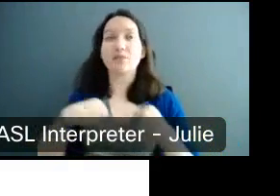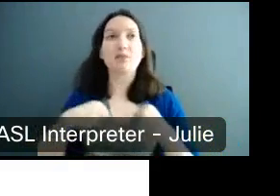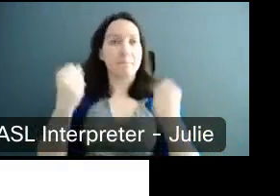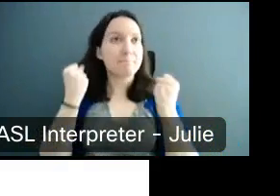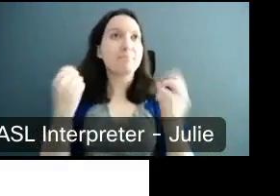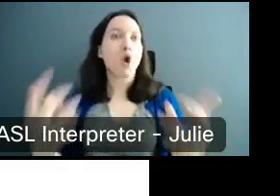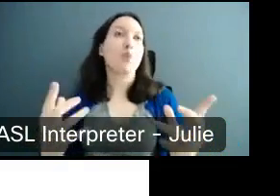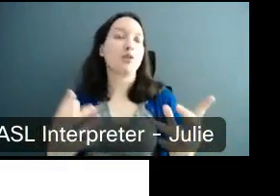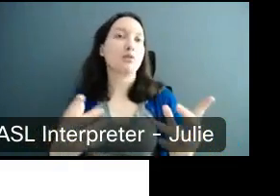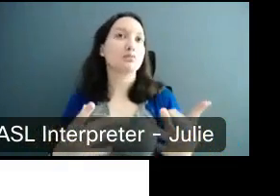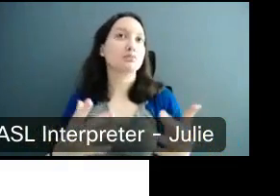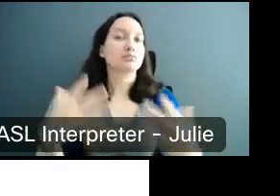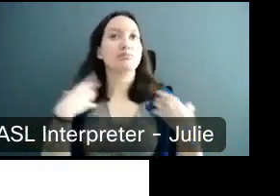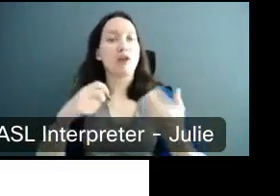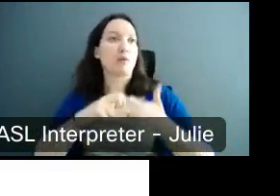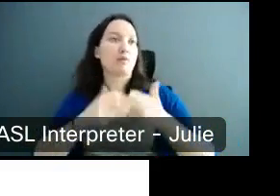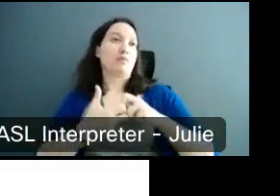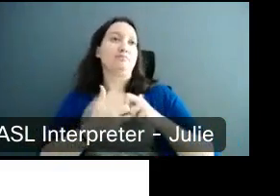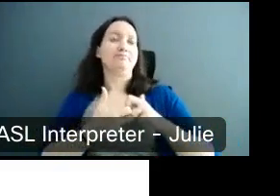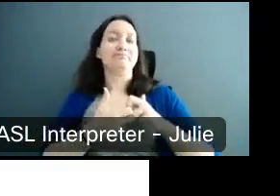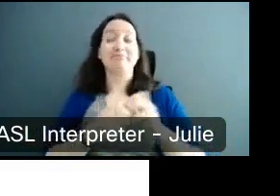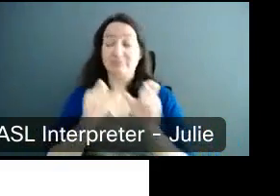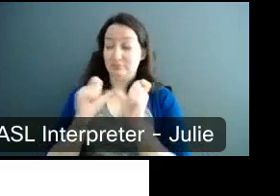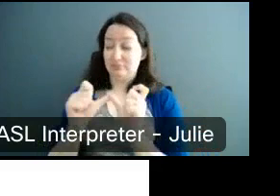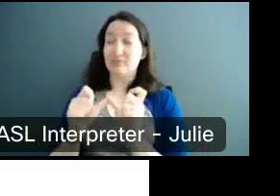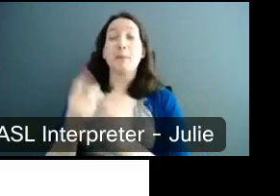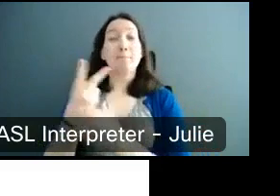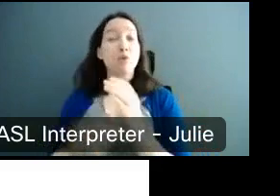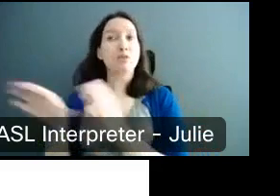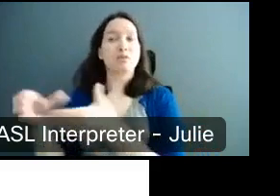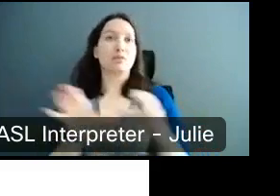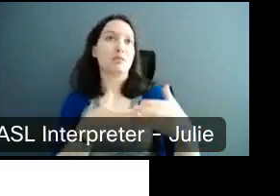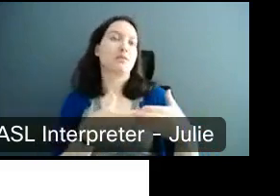Chronic conditions, so these are chronically both groups have basically probably ill patients.